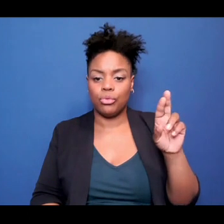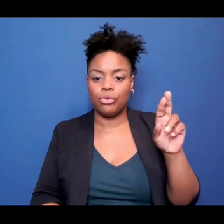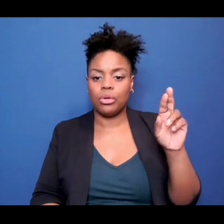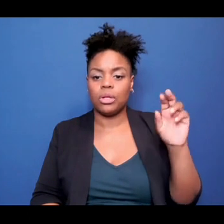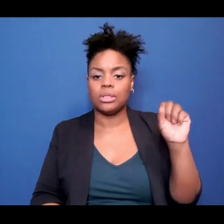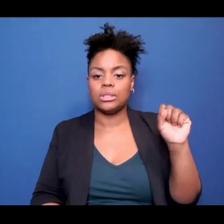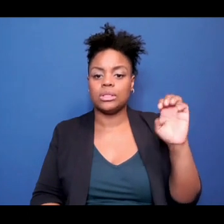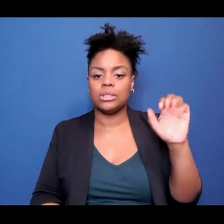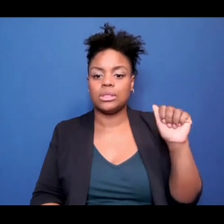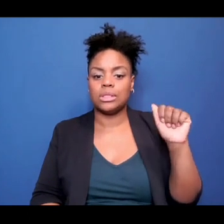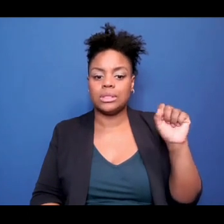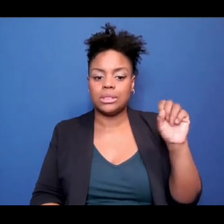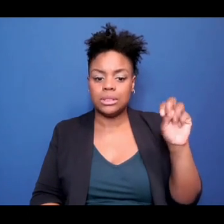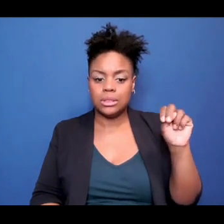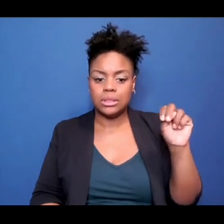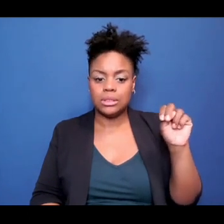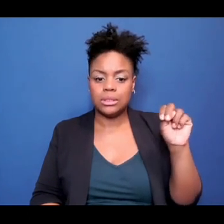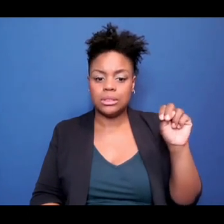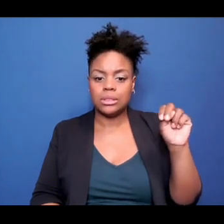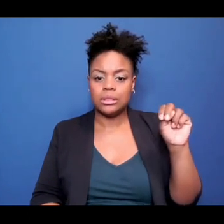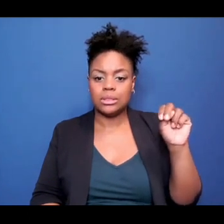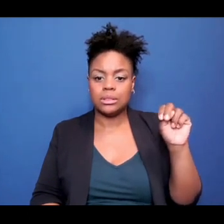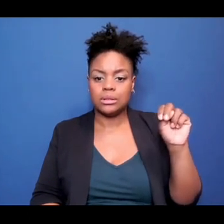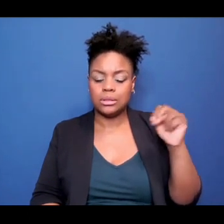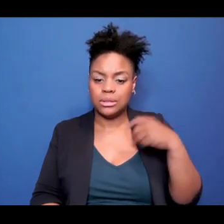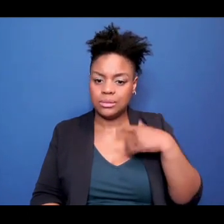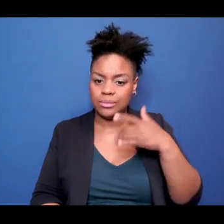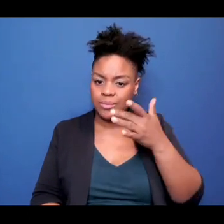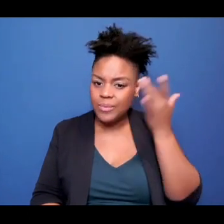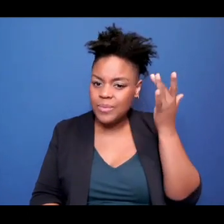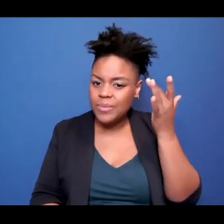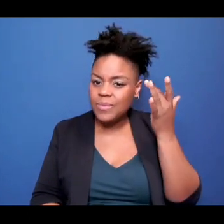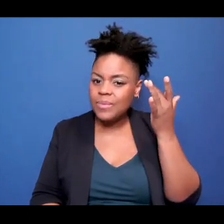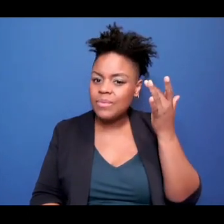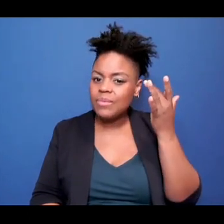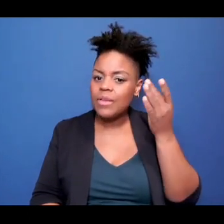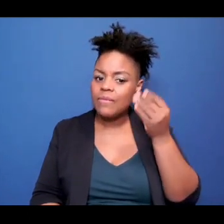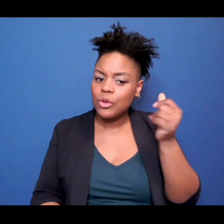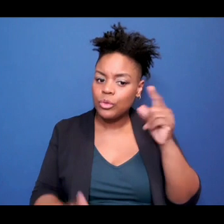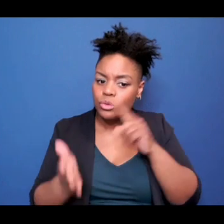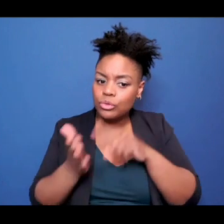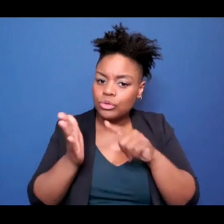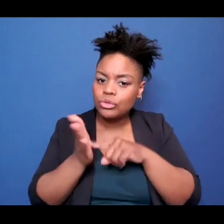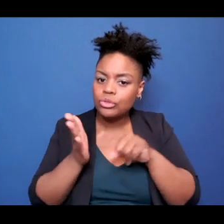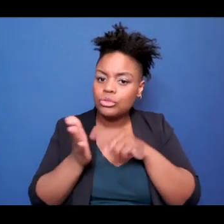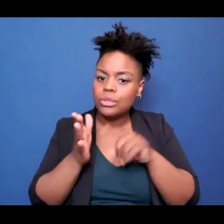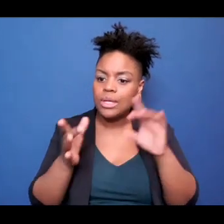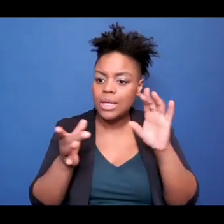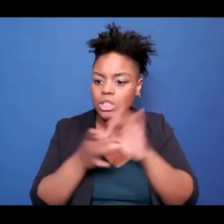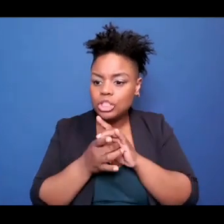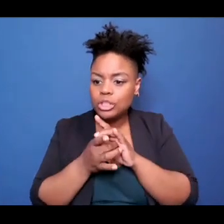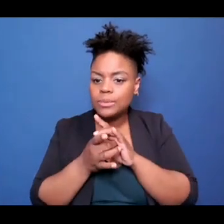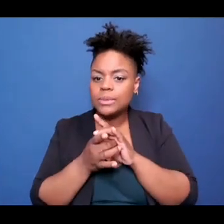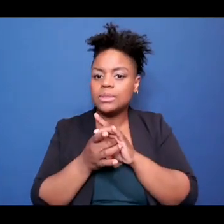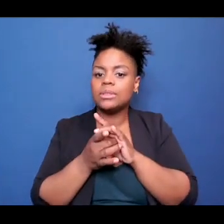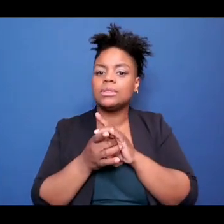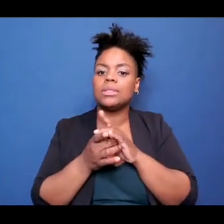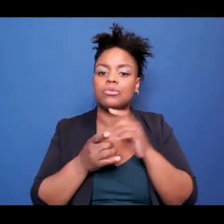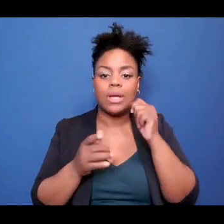OF MY HEAD I'M BLAPGING BUT THERE ARE A NUMBER OF RESEARCH ERS WHO HAVE LOOKED AT